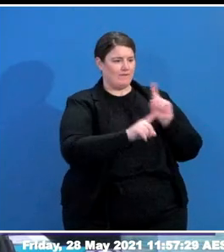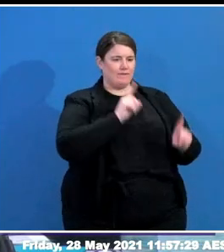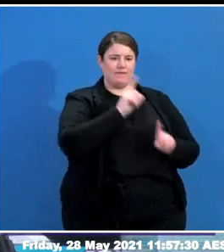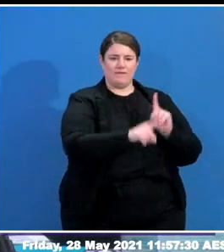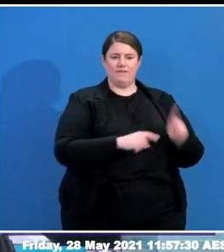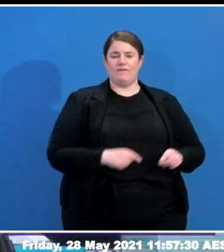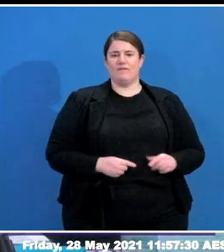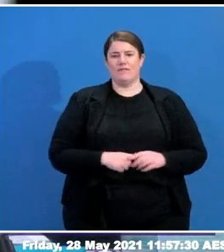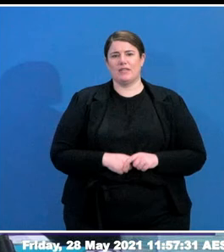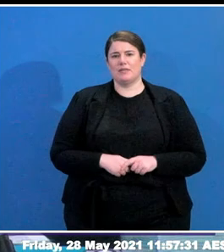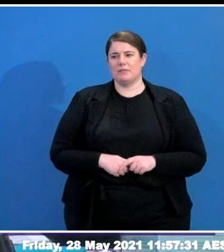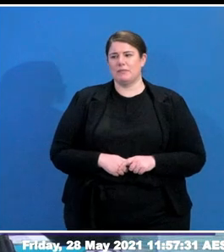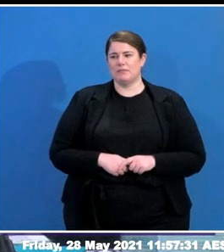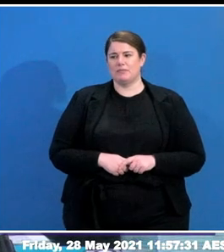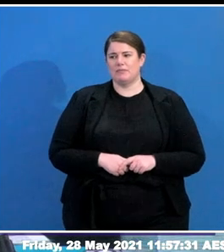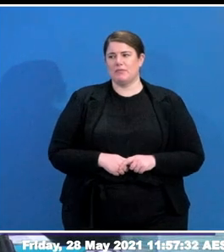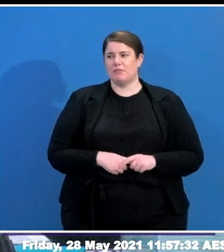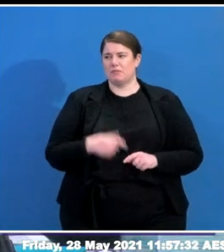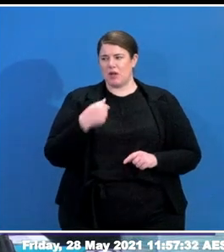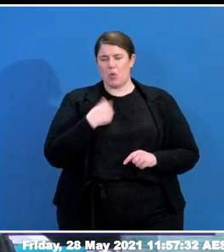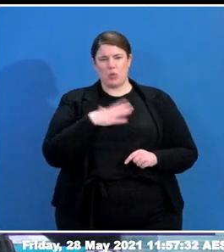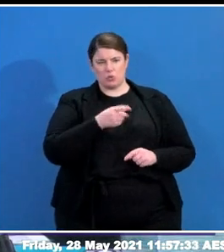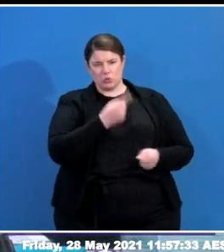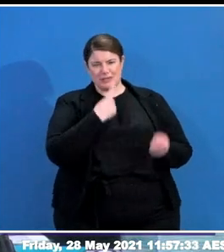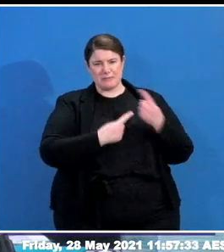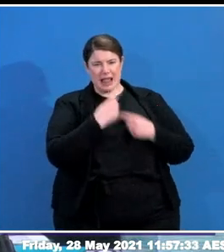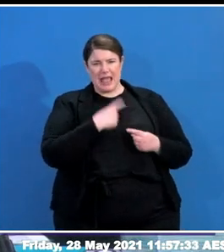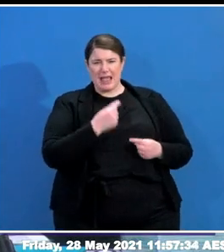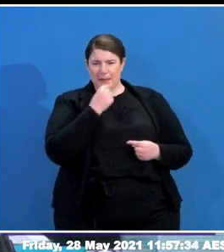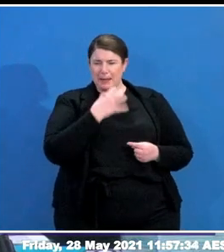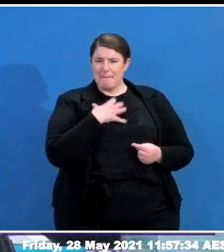I don't altogether --- I would like you to explain that more, because there are